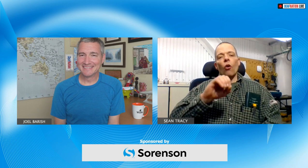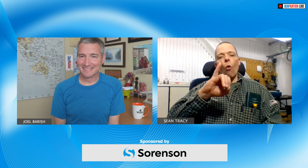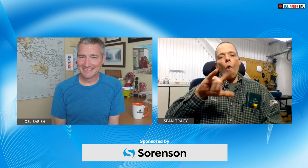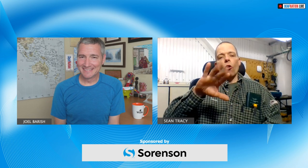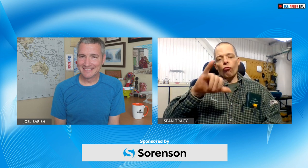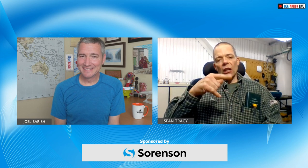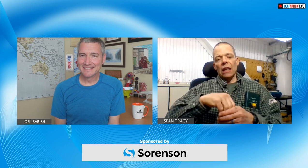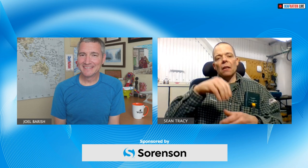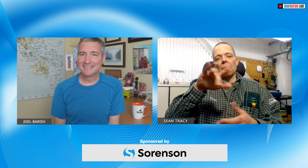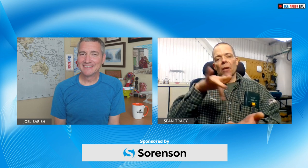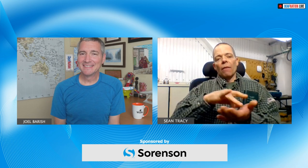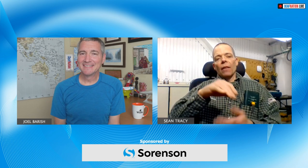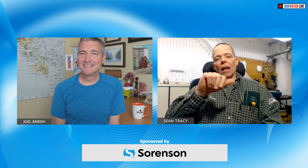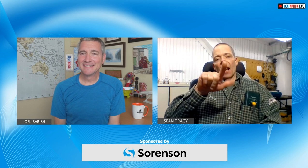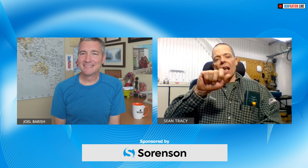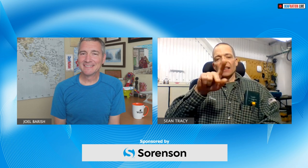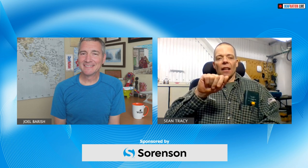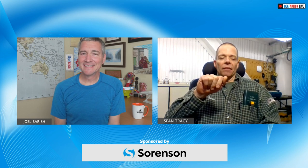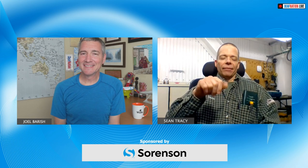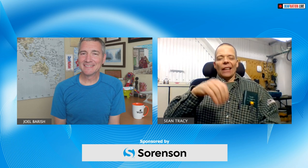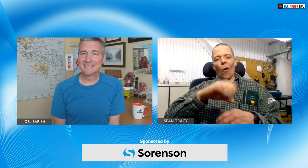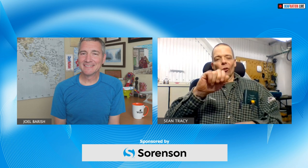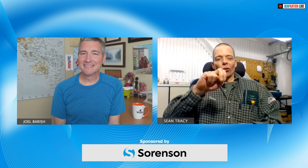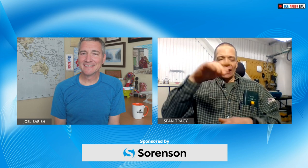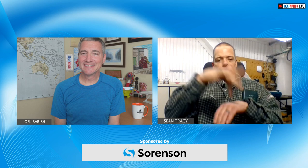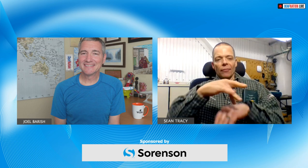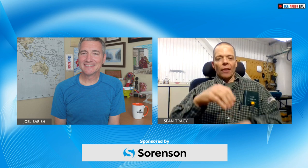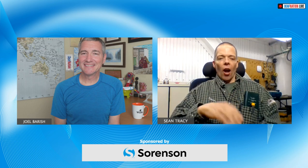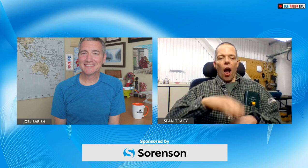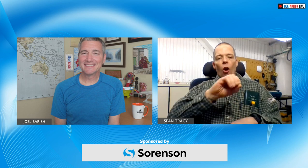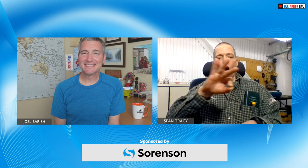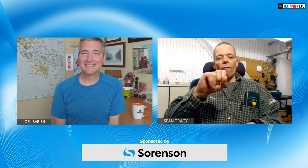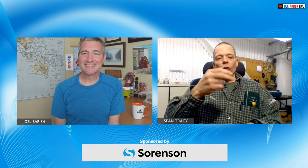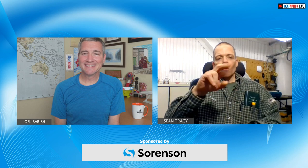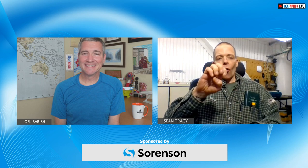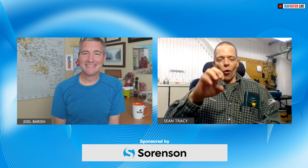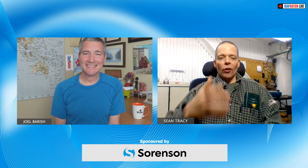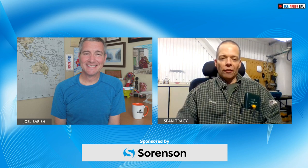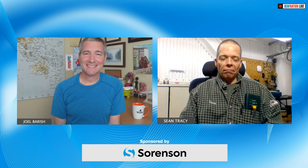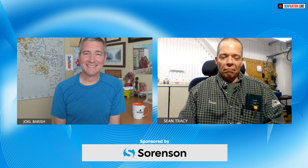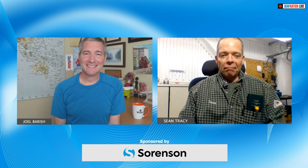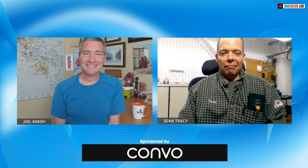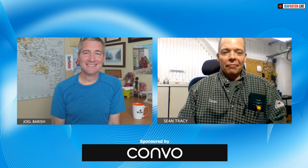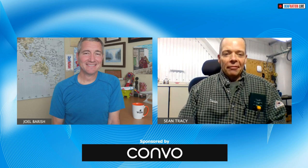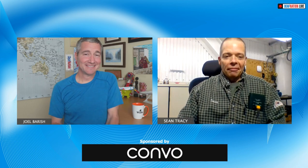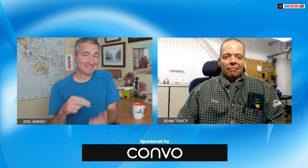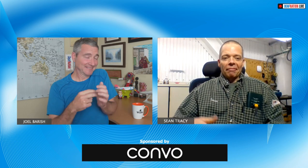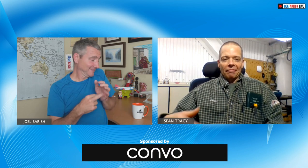an offshore oil rig in the ocean off the shore of Alaska.